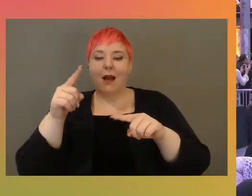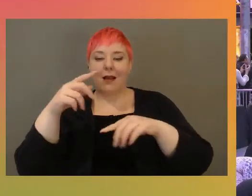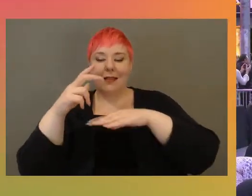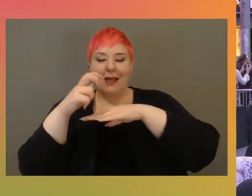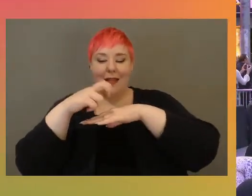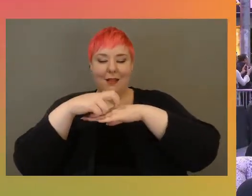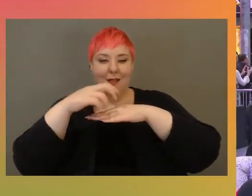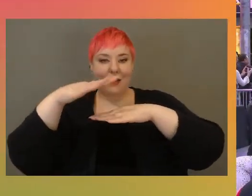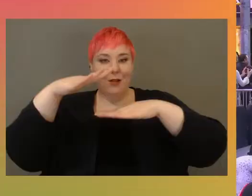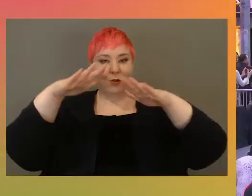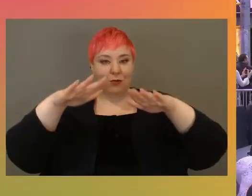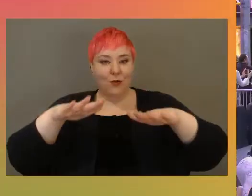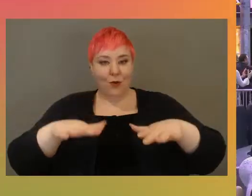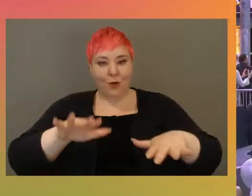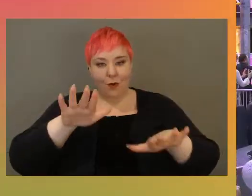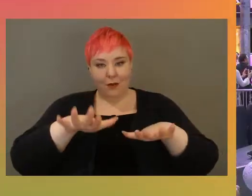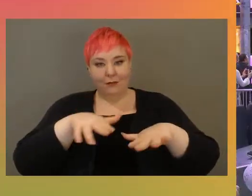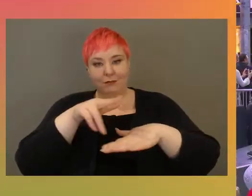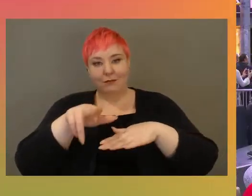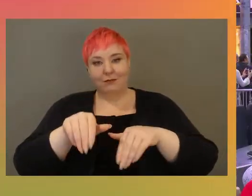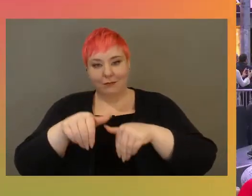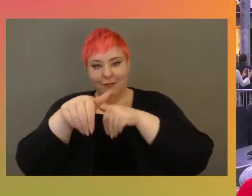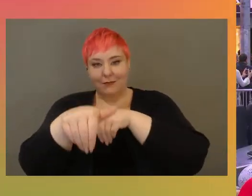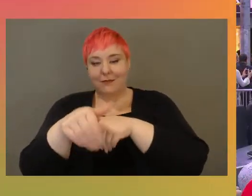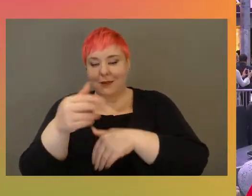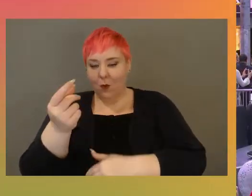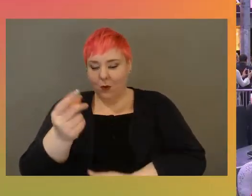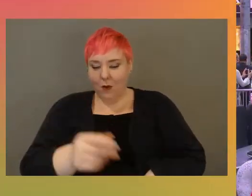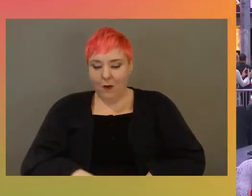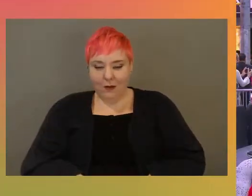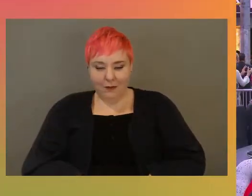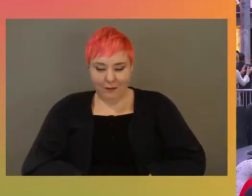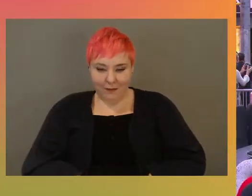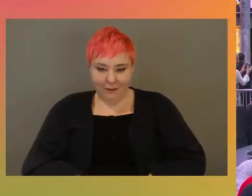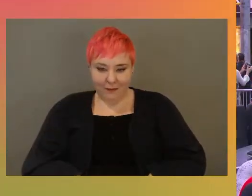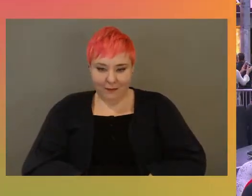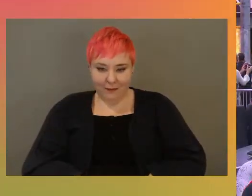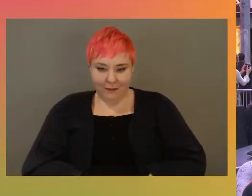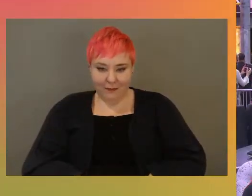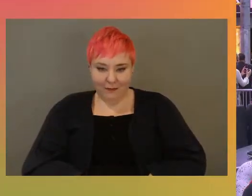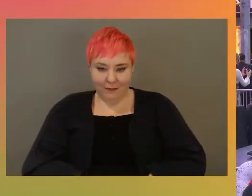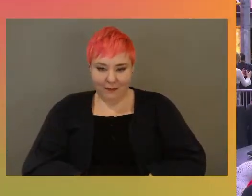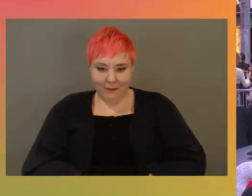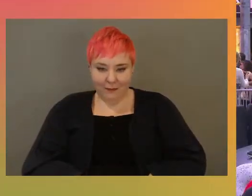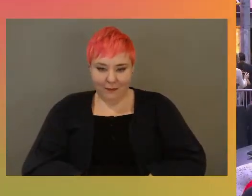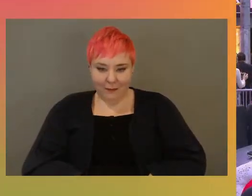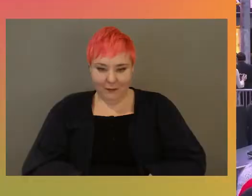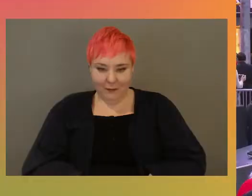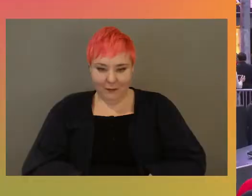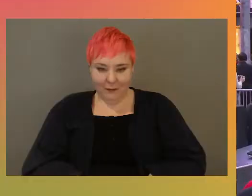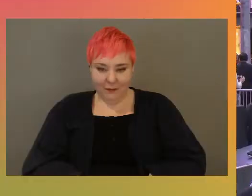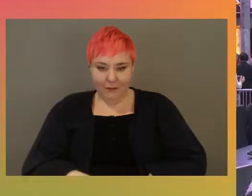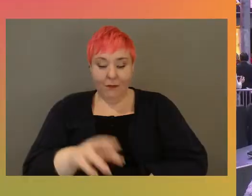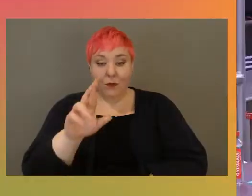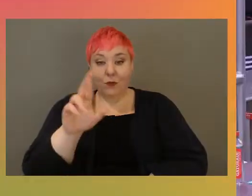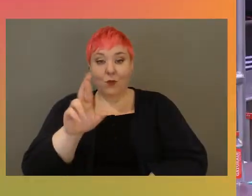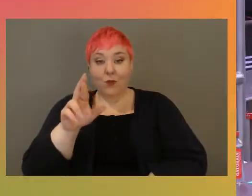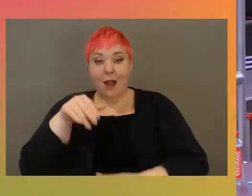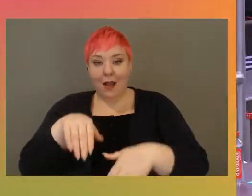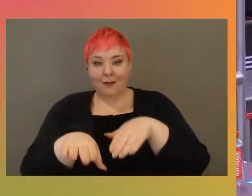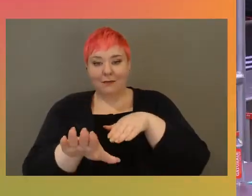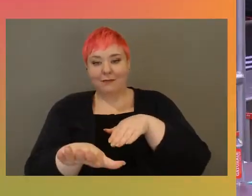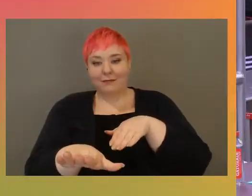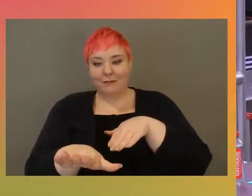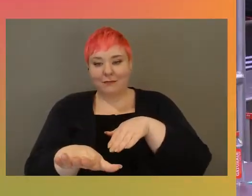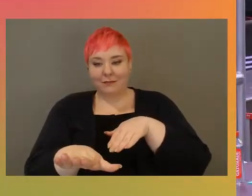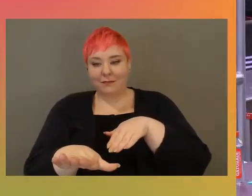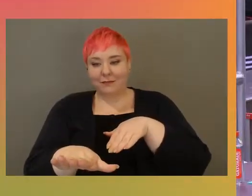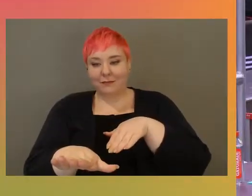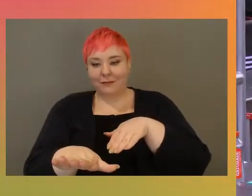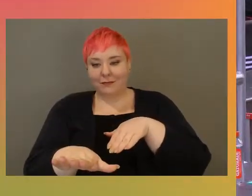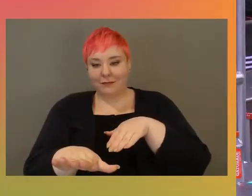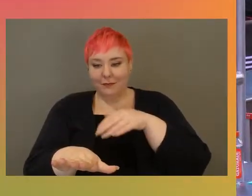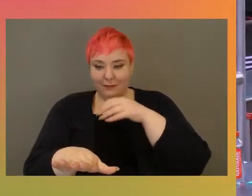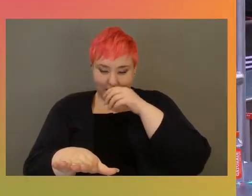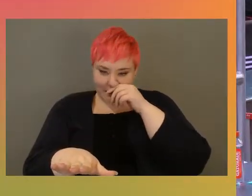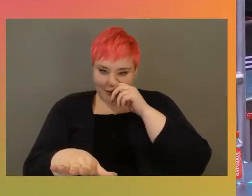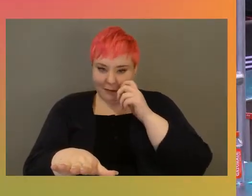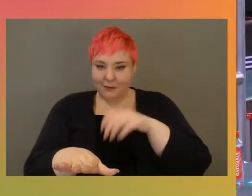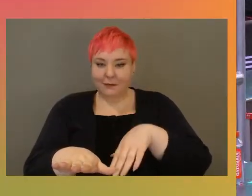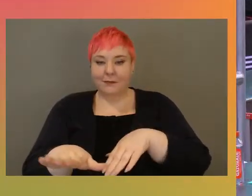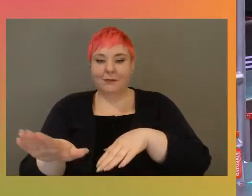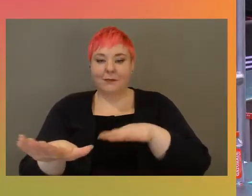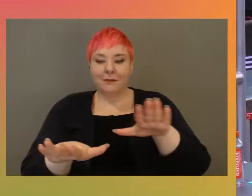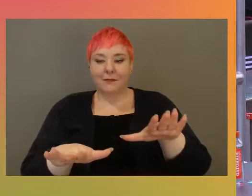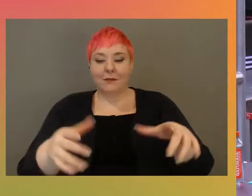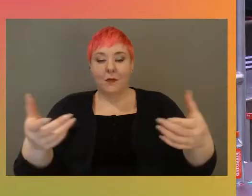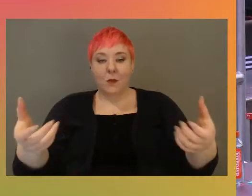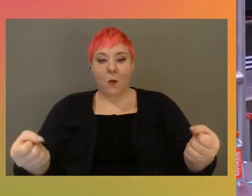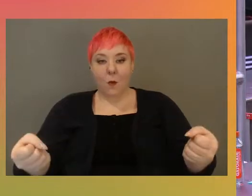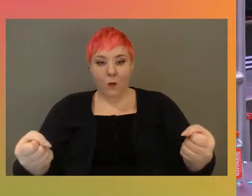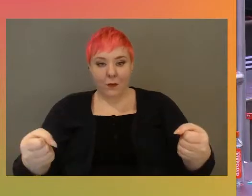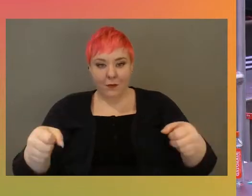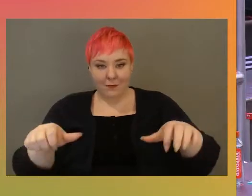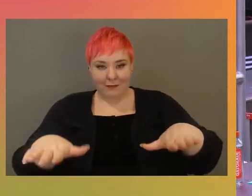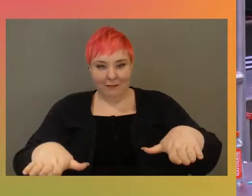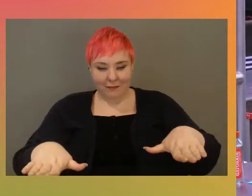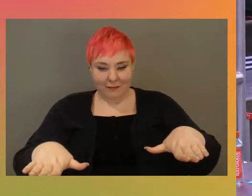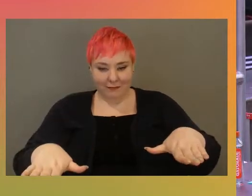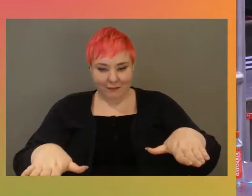HANDSTAND.